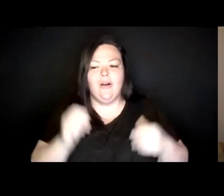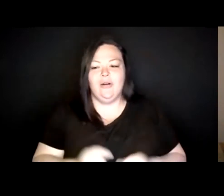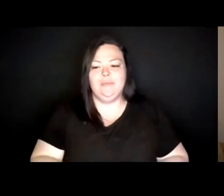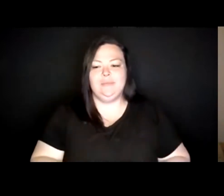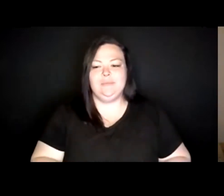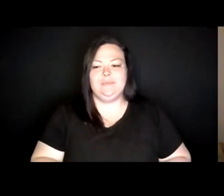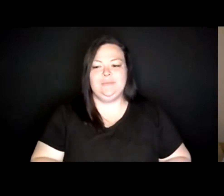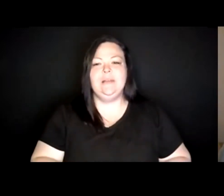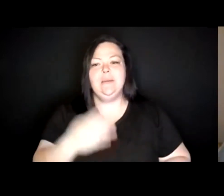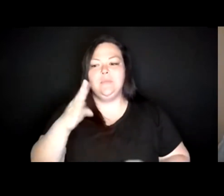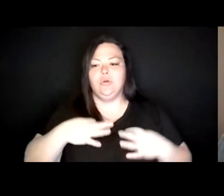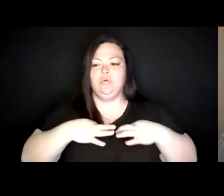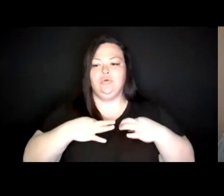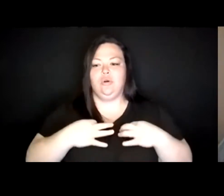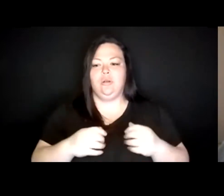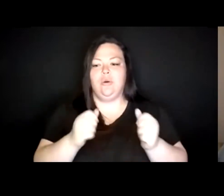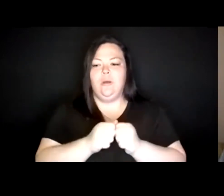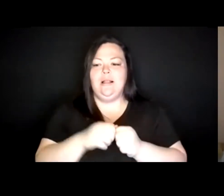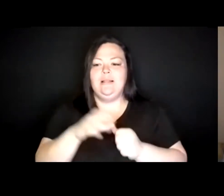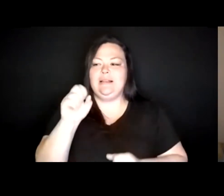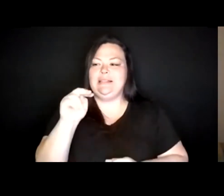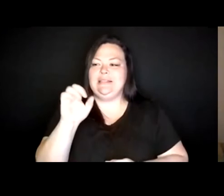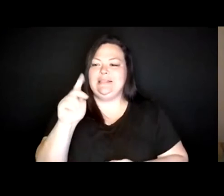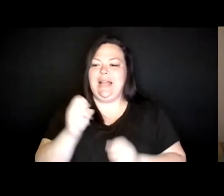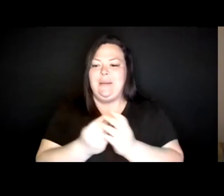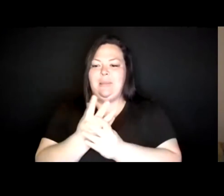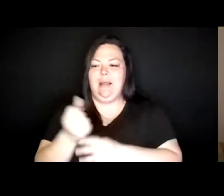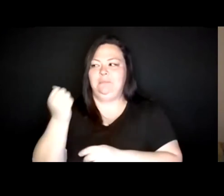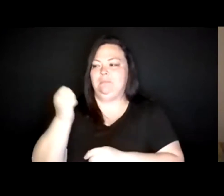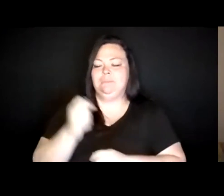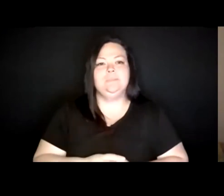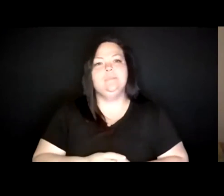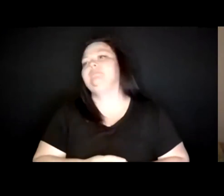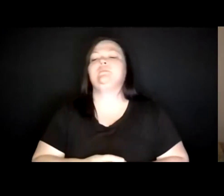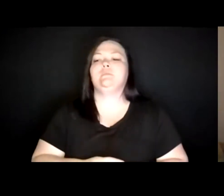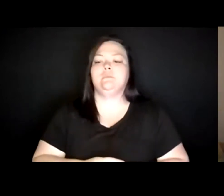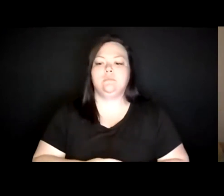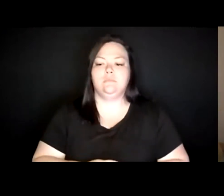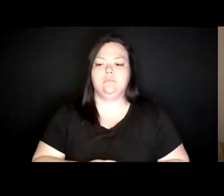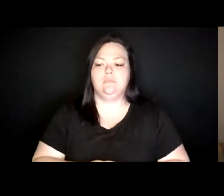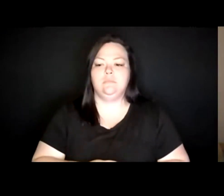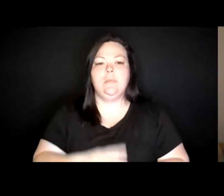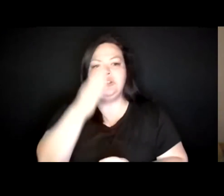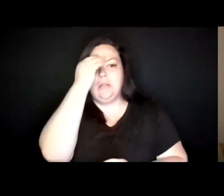shirt with a snake plant behind me, um, and just as a sort of preface this poem makes